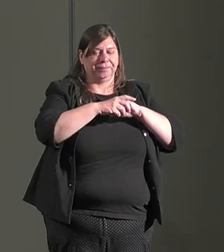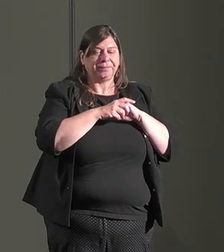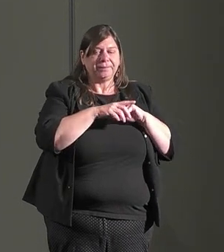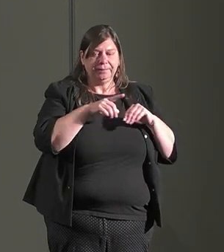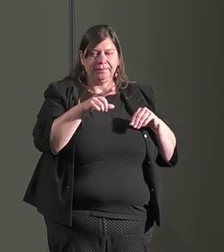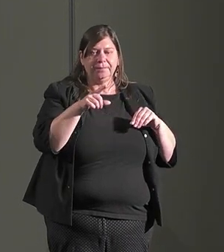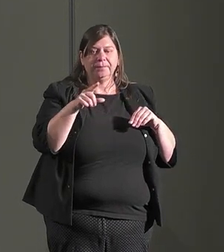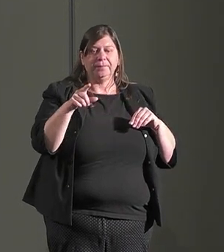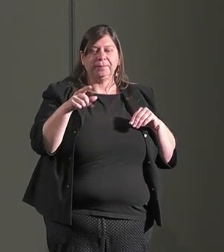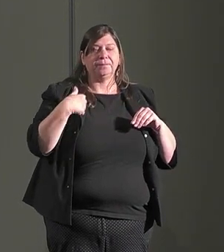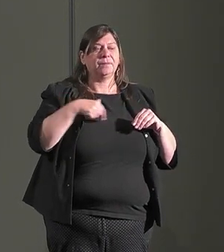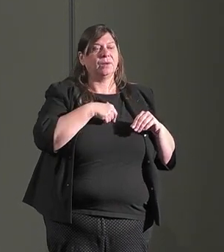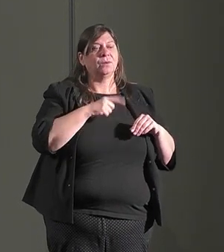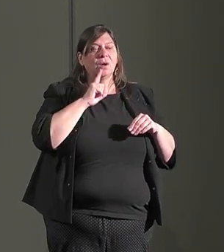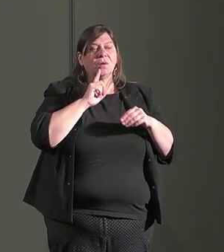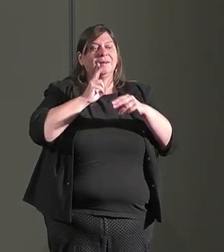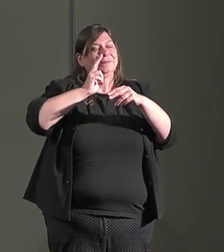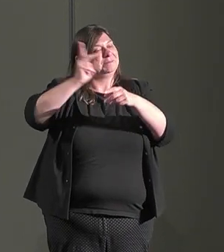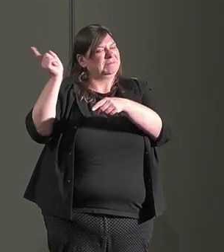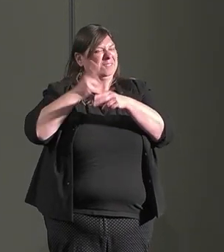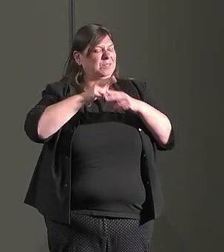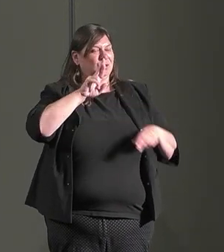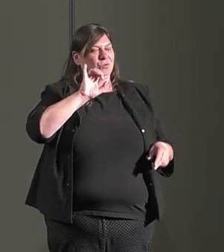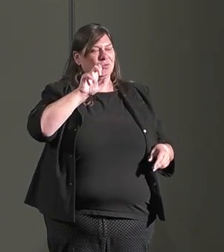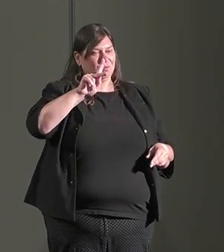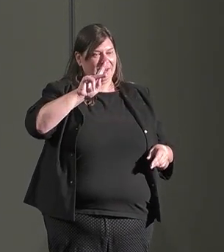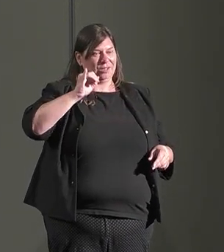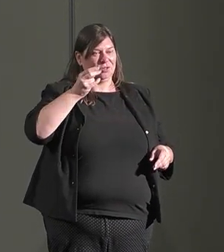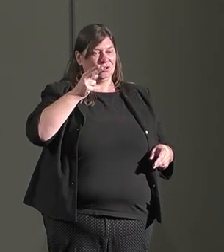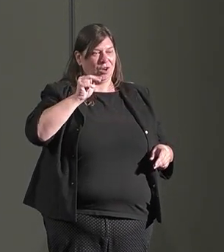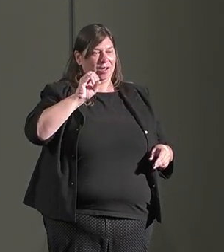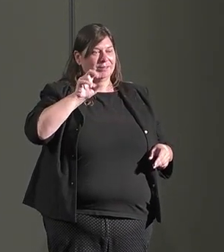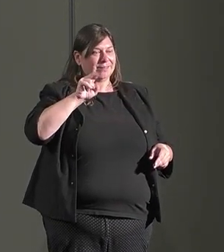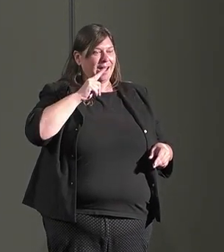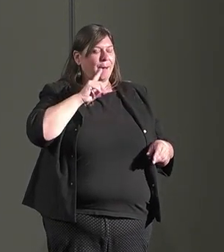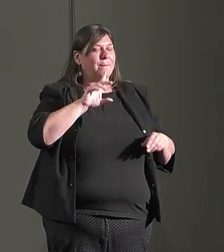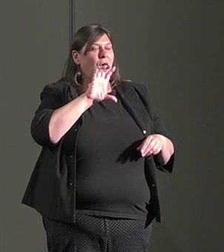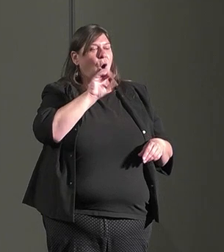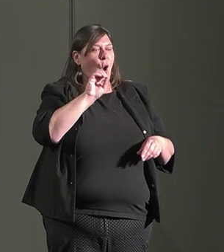mentioned I'm Rick Johnson. One Co-Founder of VitalSource been involved in the accessibility